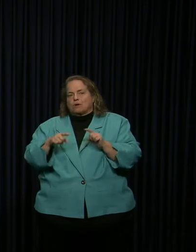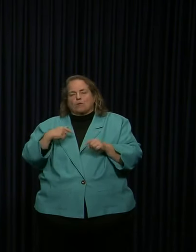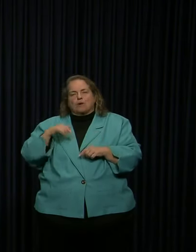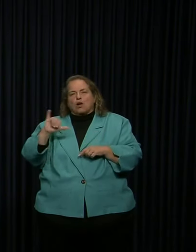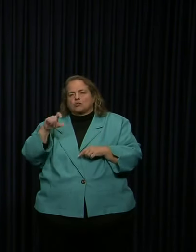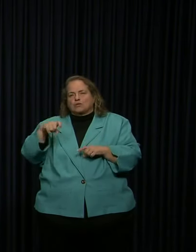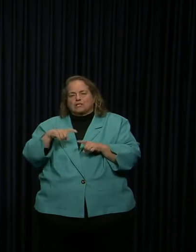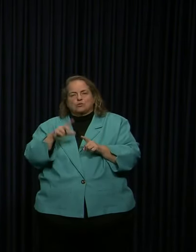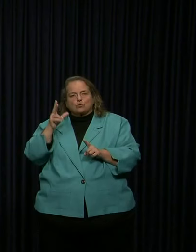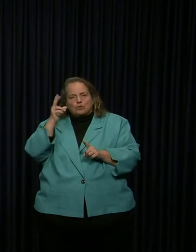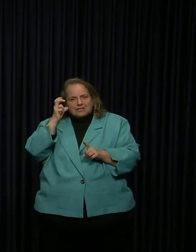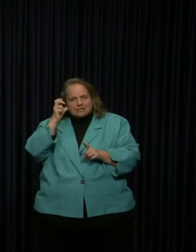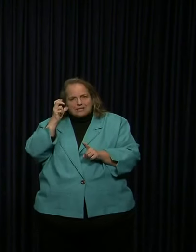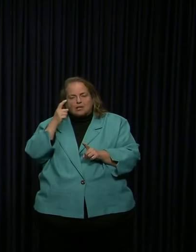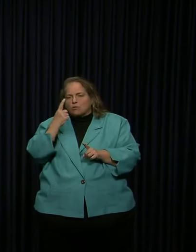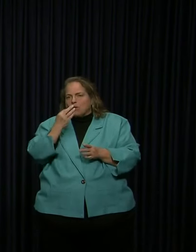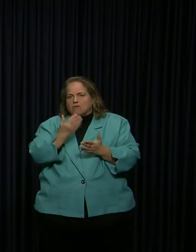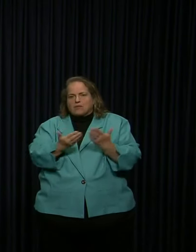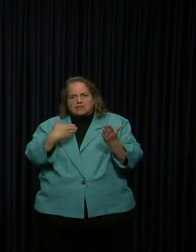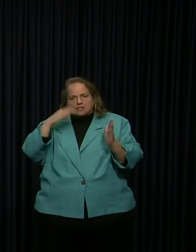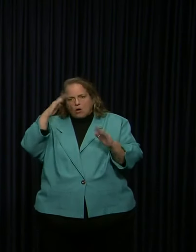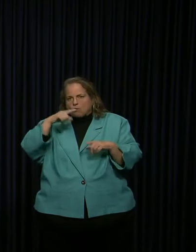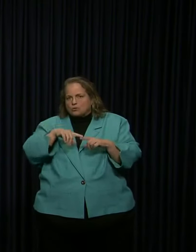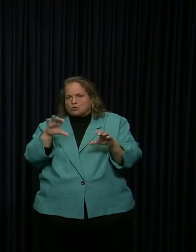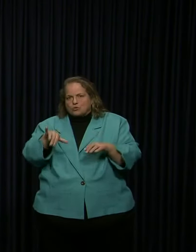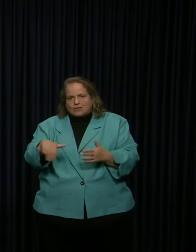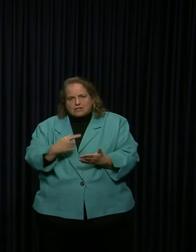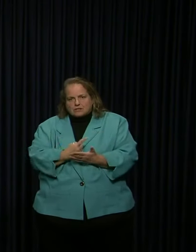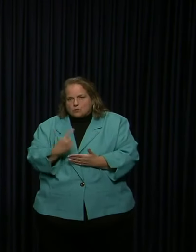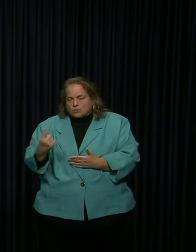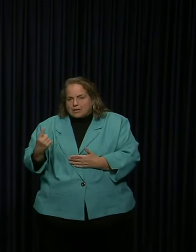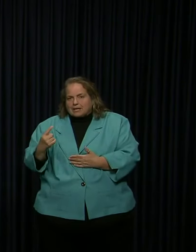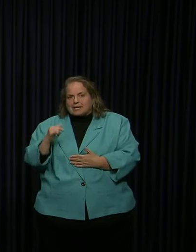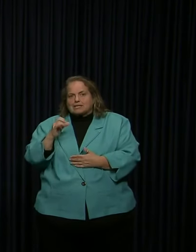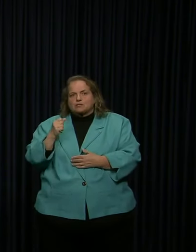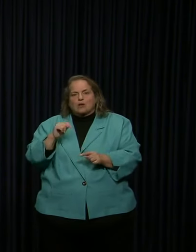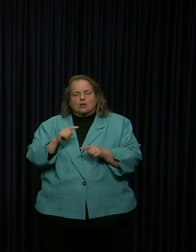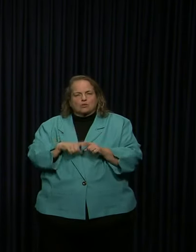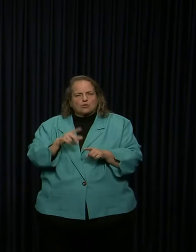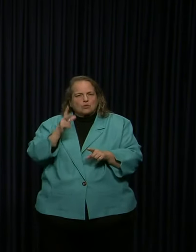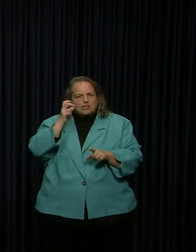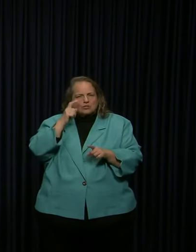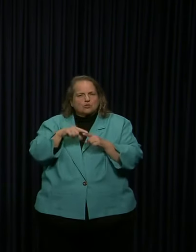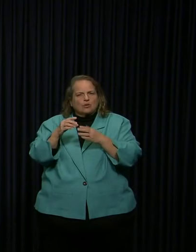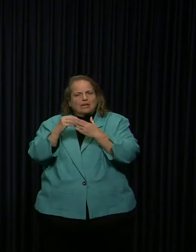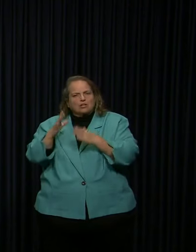OF CASES AS WELL. AND JUST BECAUSE IT'S PROBABLY